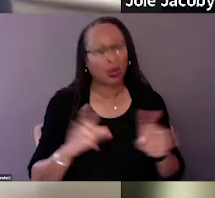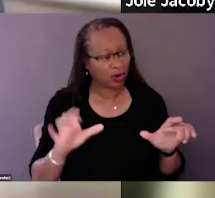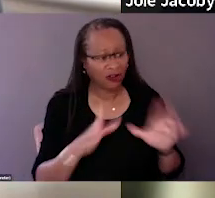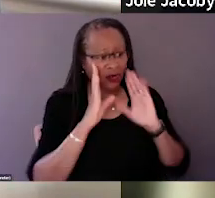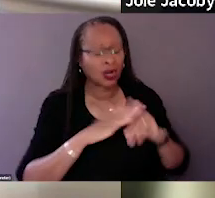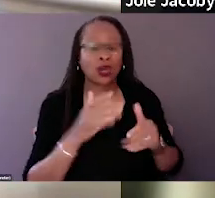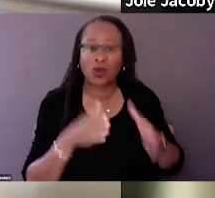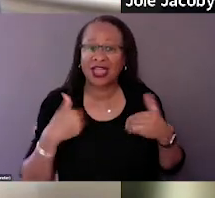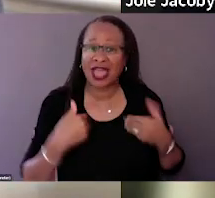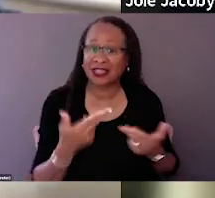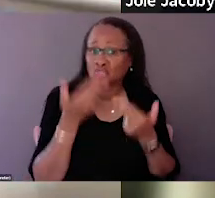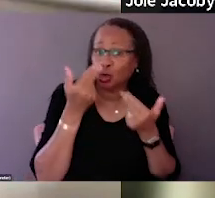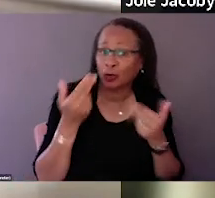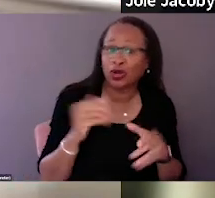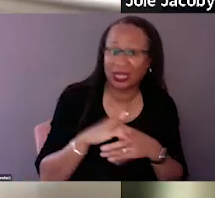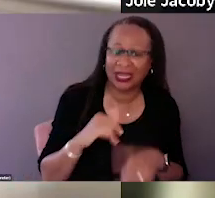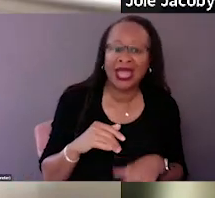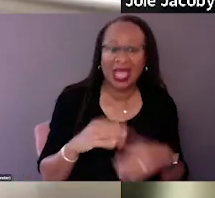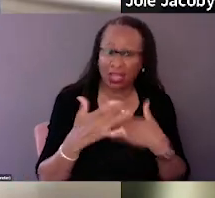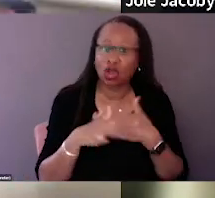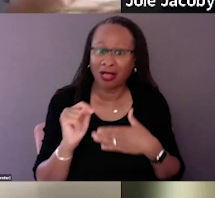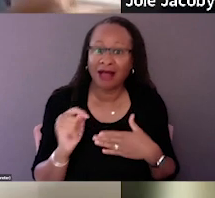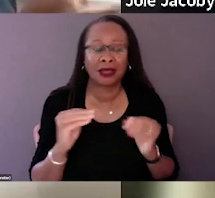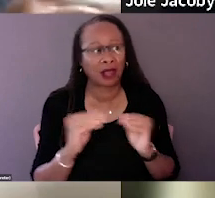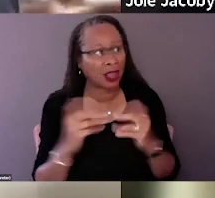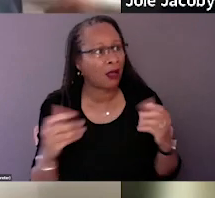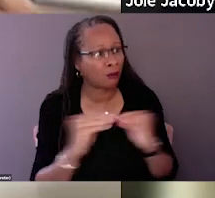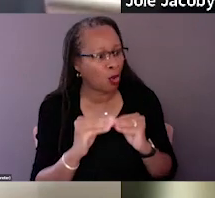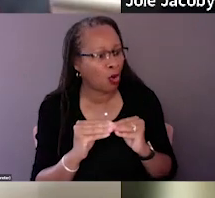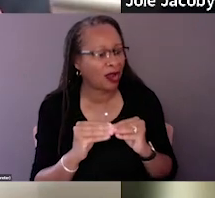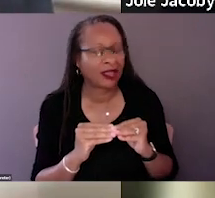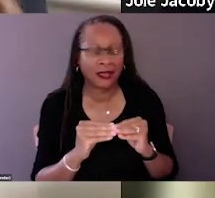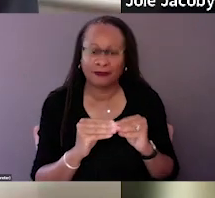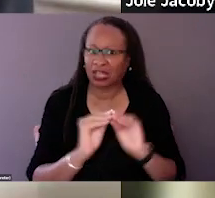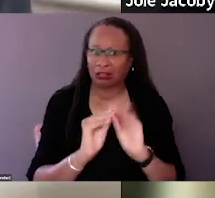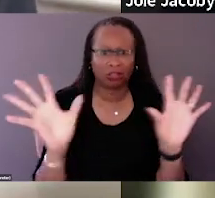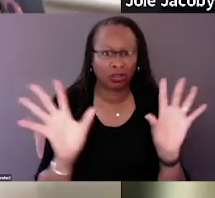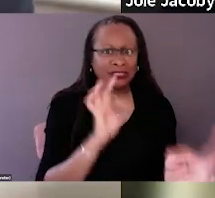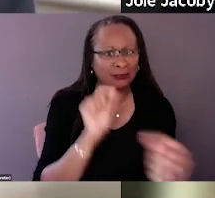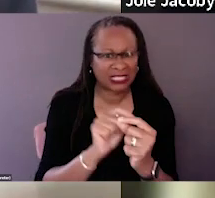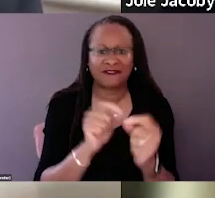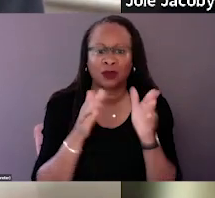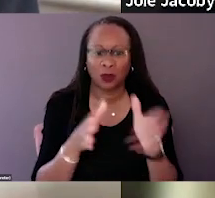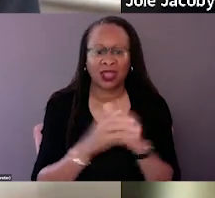even in a much more succinct way. I think Wesley Lowery says this too in the doc, that we can often use humor